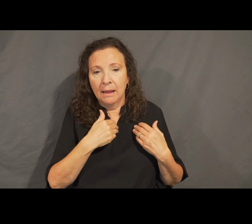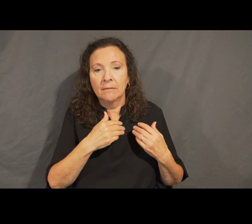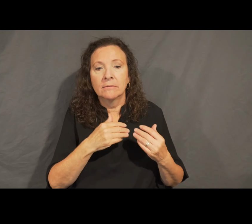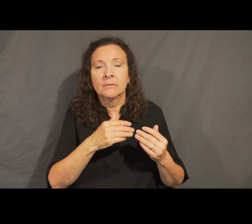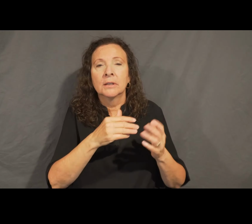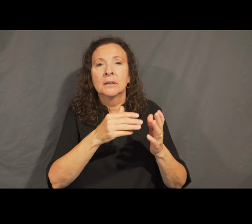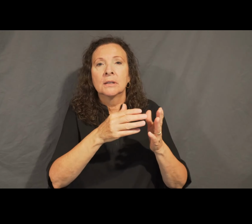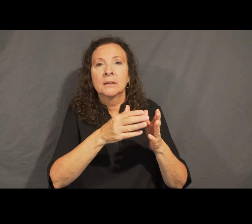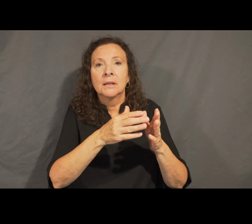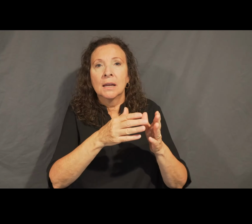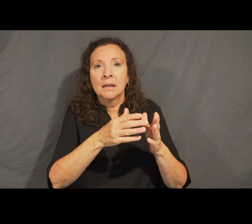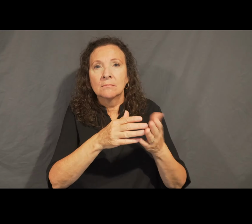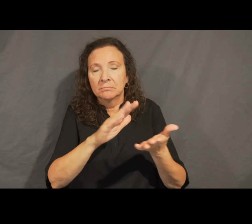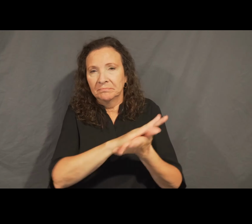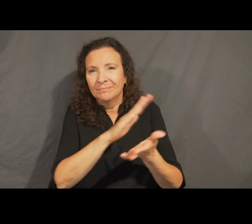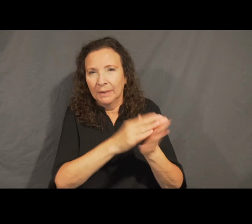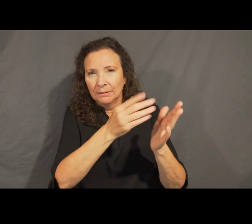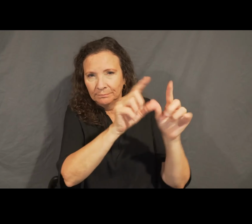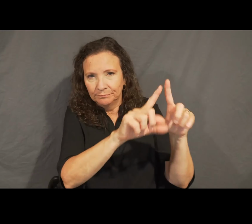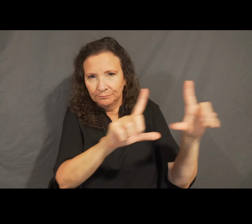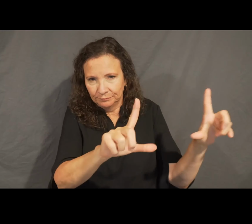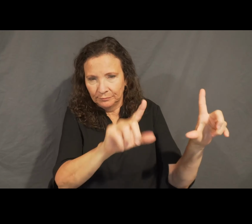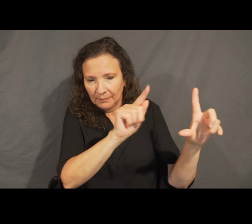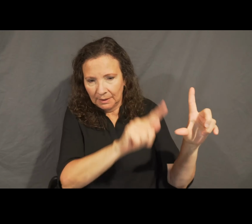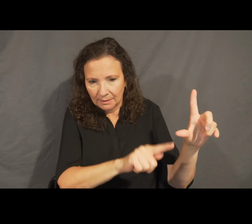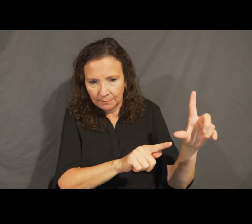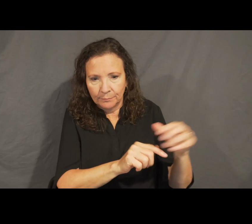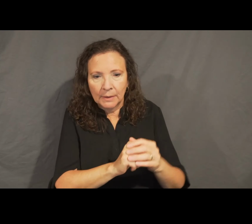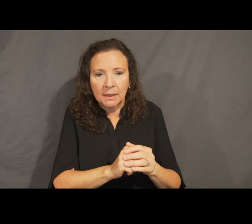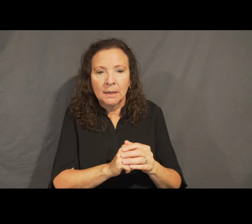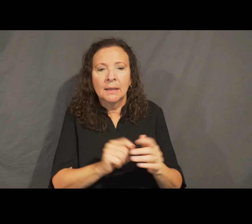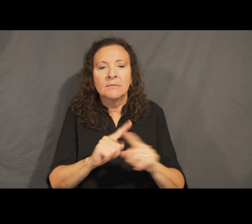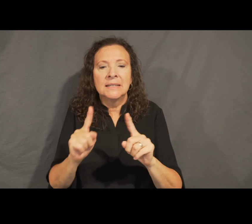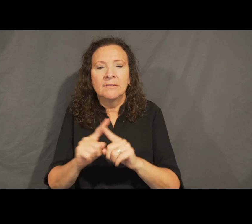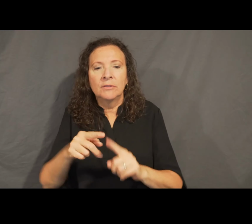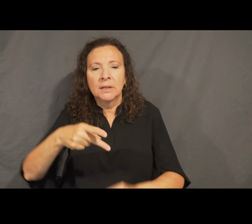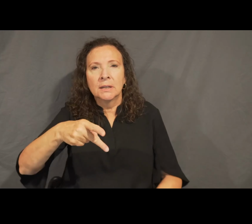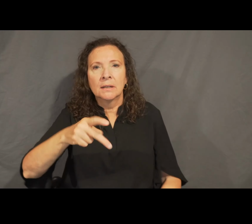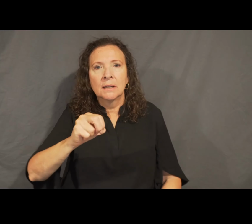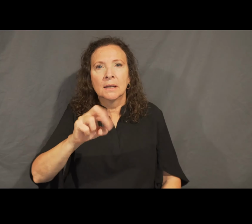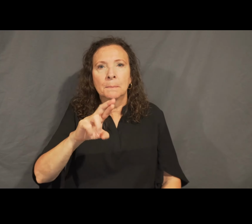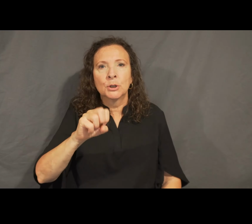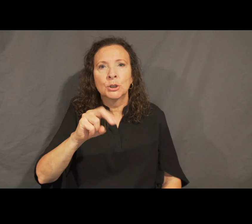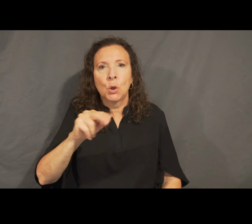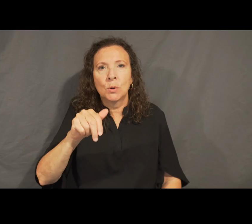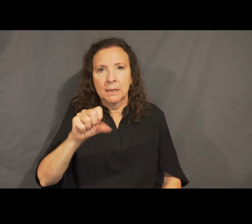As I was going through this process, of course, working with different people who were sharing